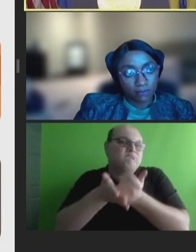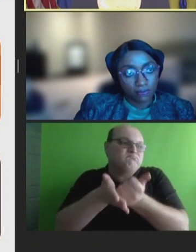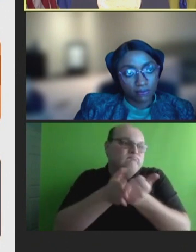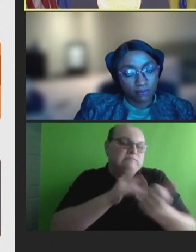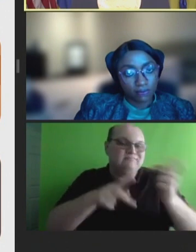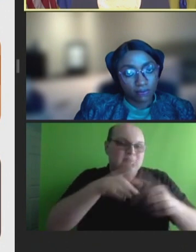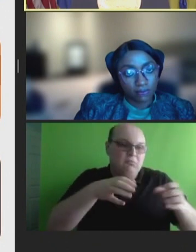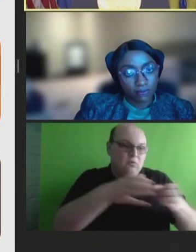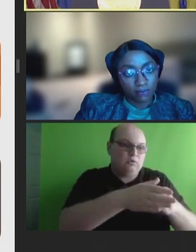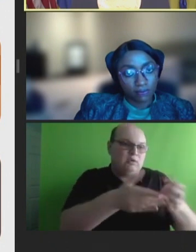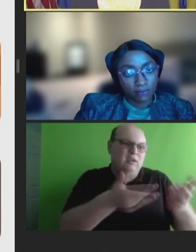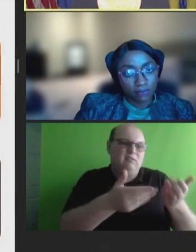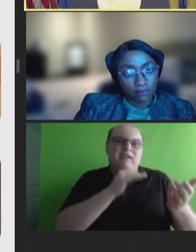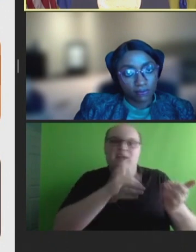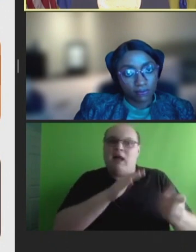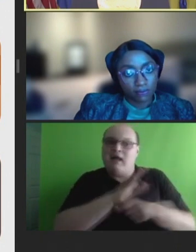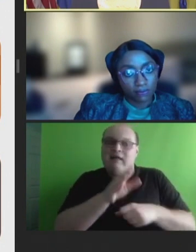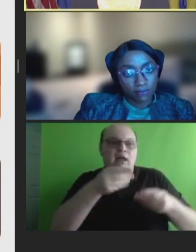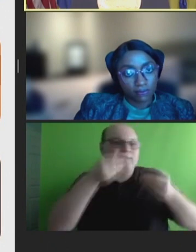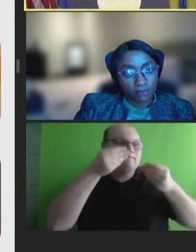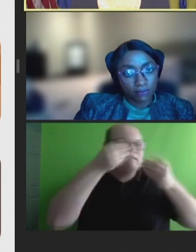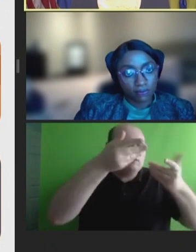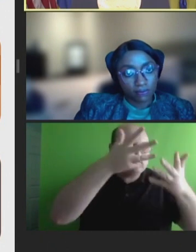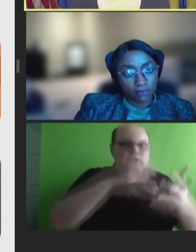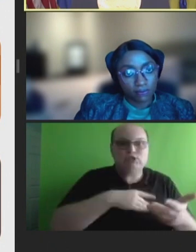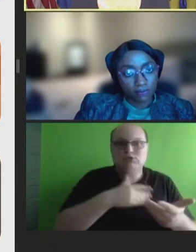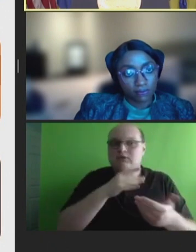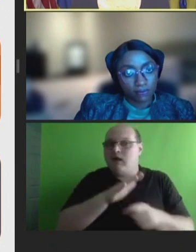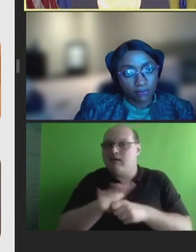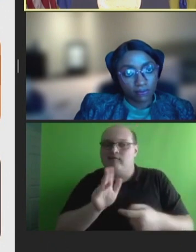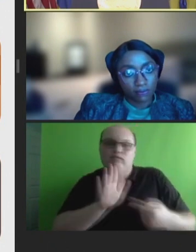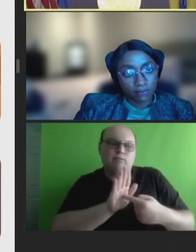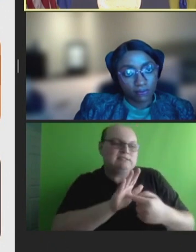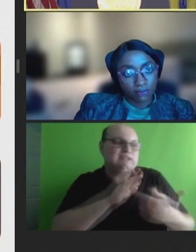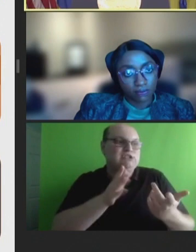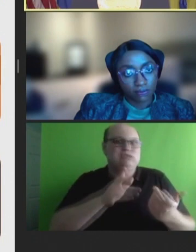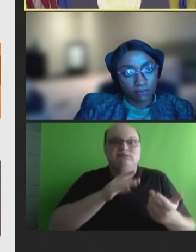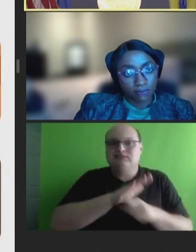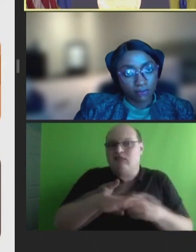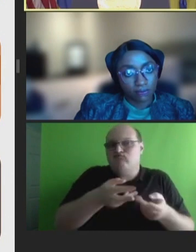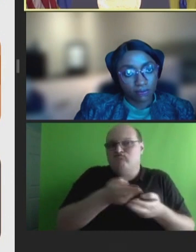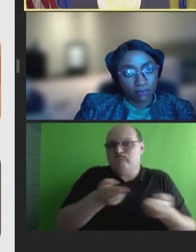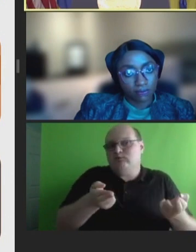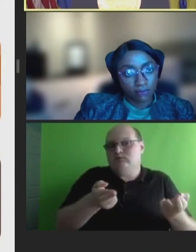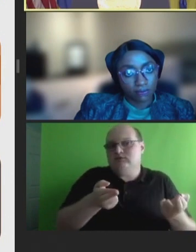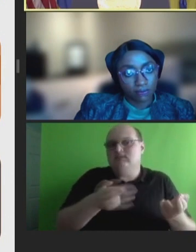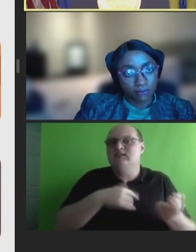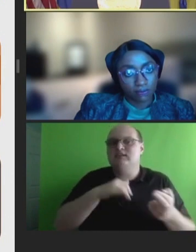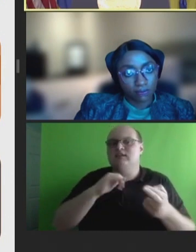maybe didn't have the information related to, you know, either specifically to COVID vaccine